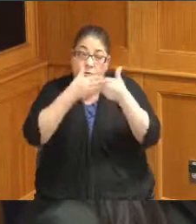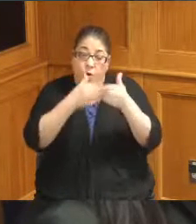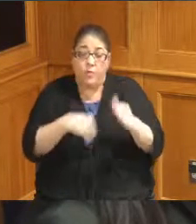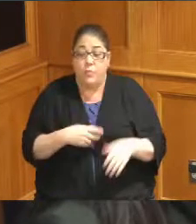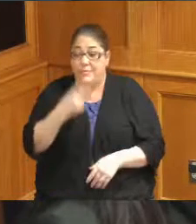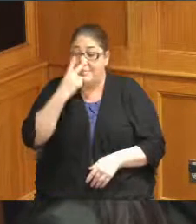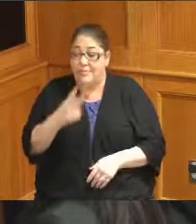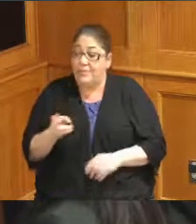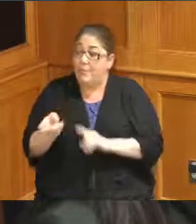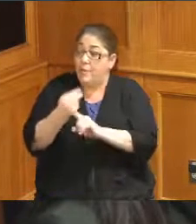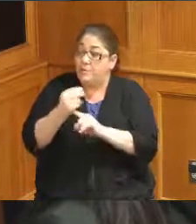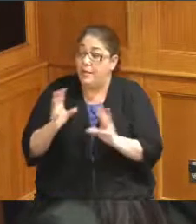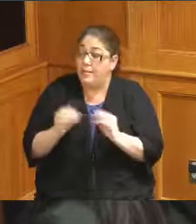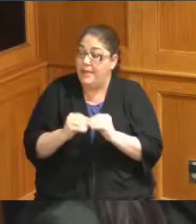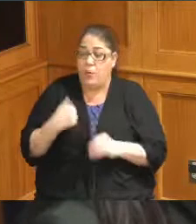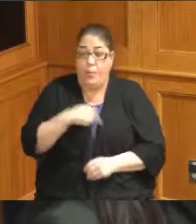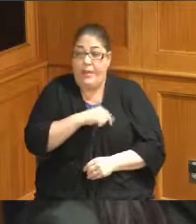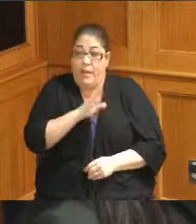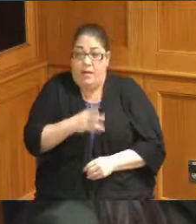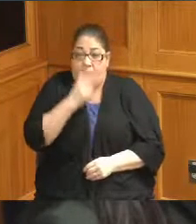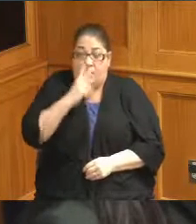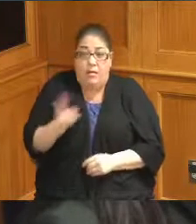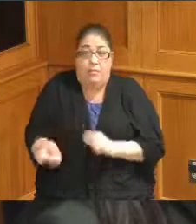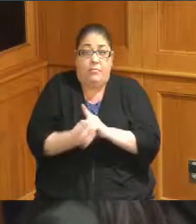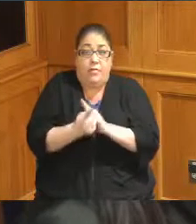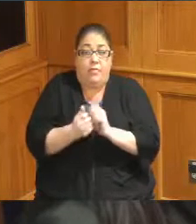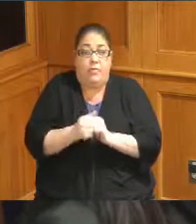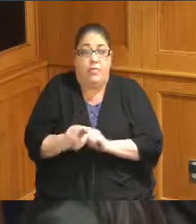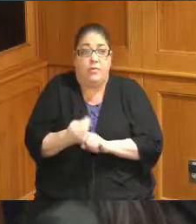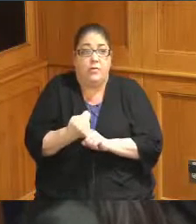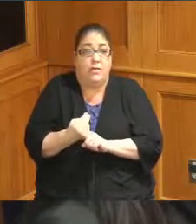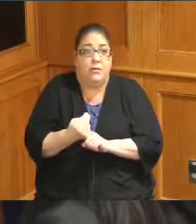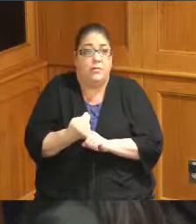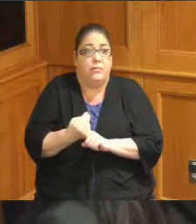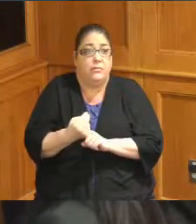the hotel I we never met with the hotel how could we be on board we ain't never met with the people